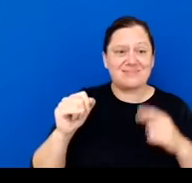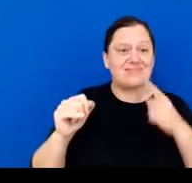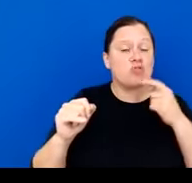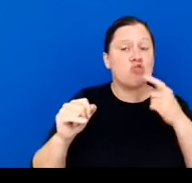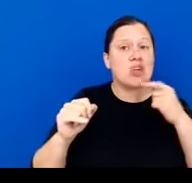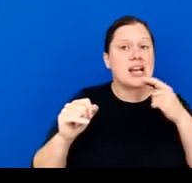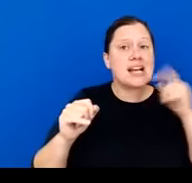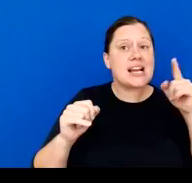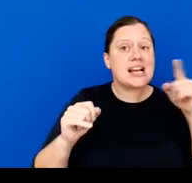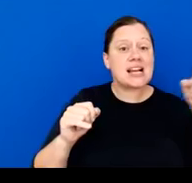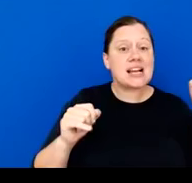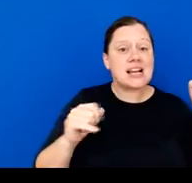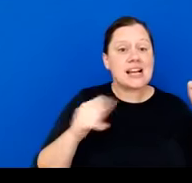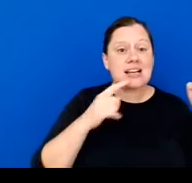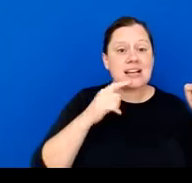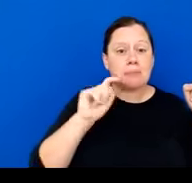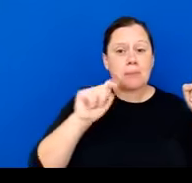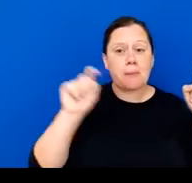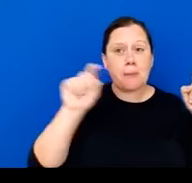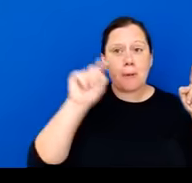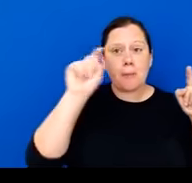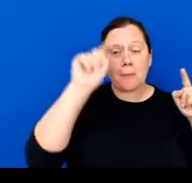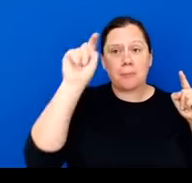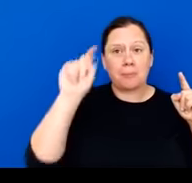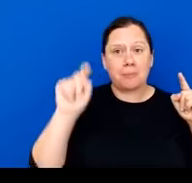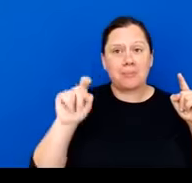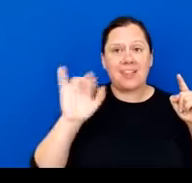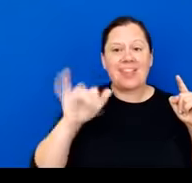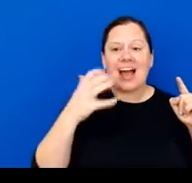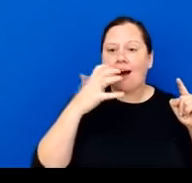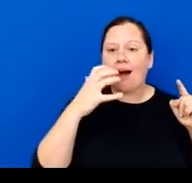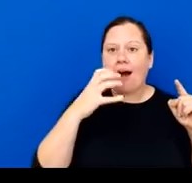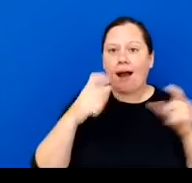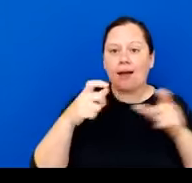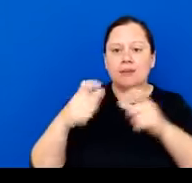around the fire if you look at that you see a lot less heat sources out here on